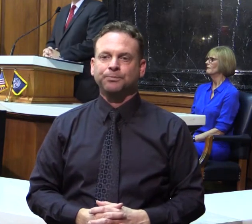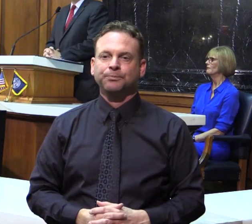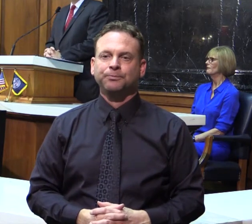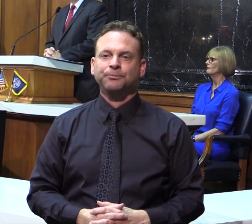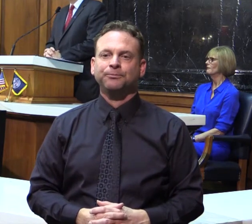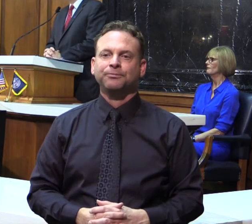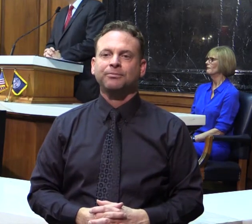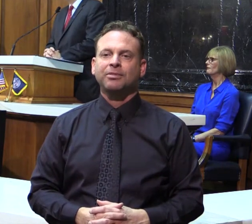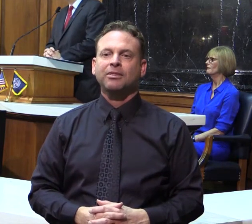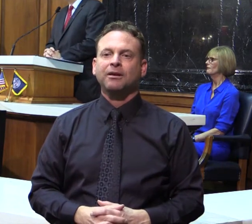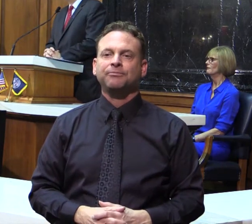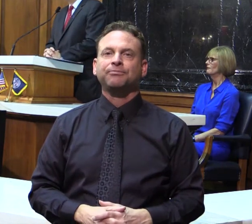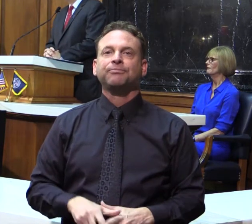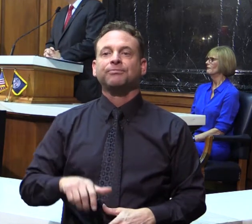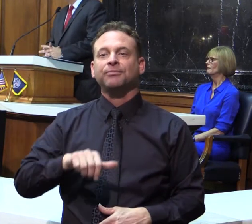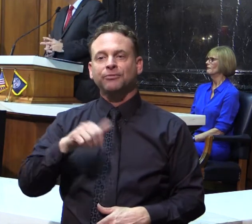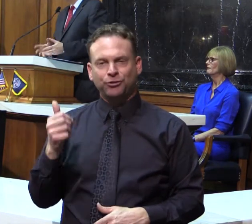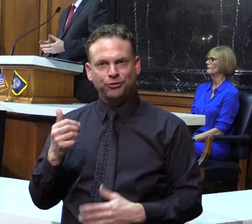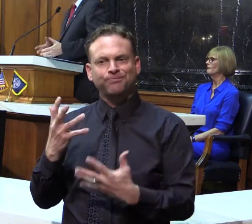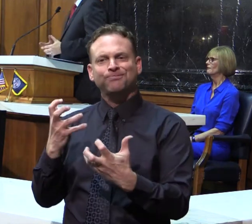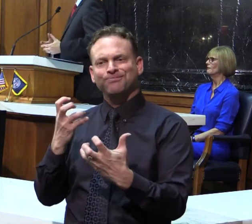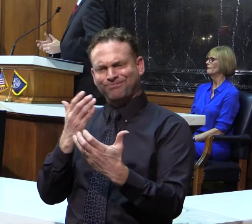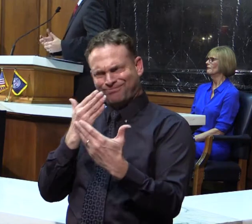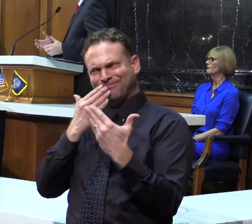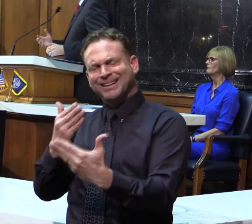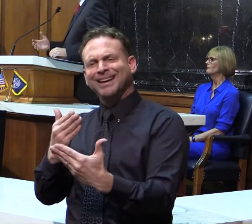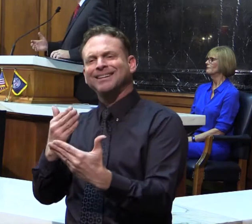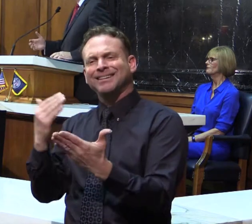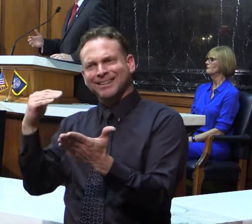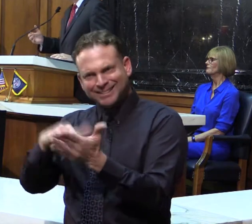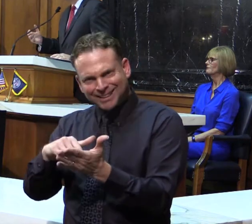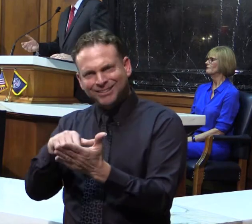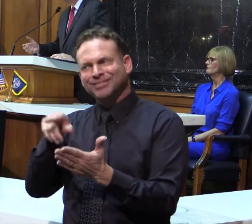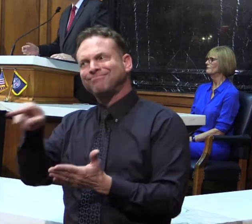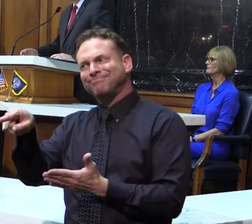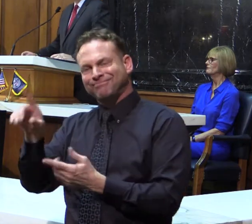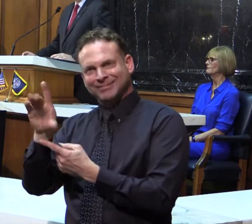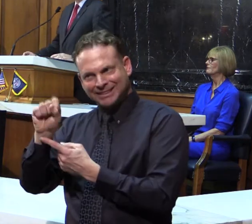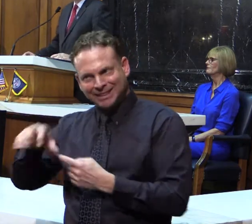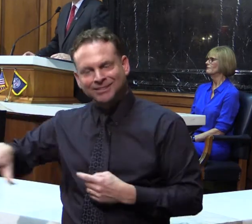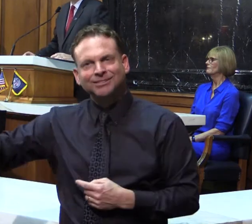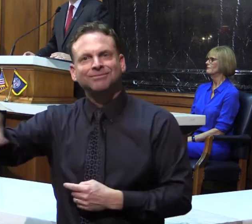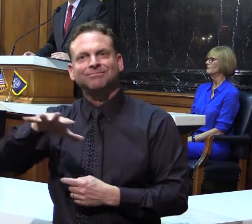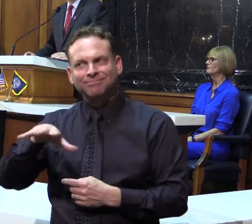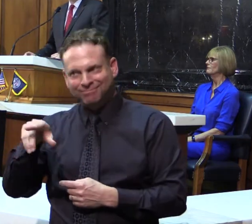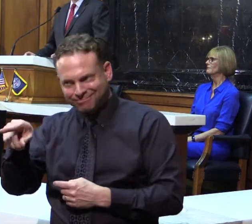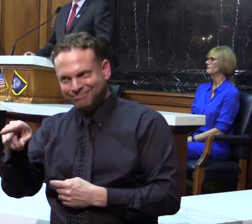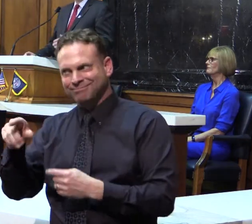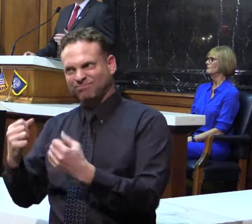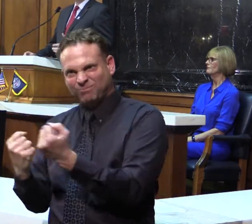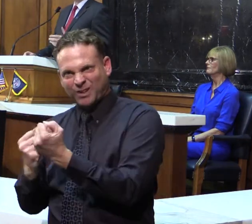… and for Indiana! When you think about our ongoing efforts to deliver great government service … this